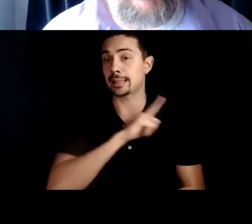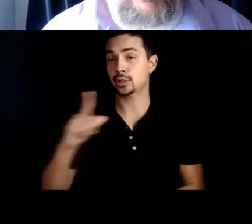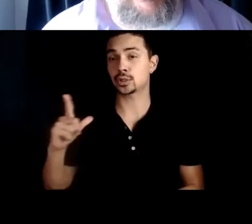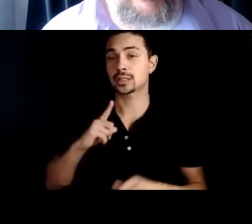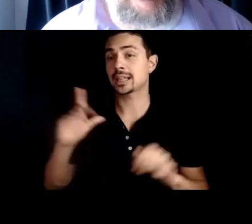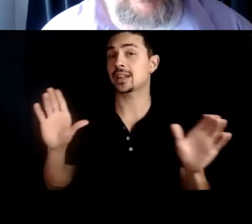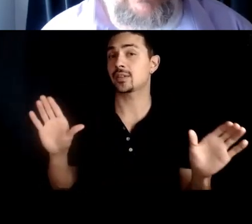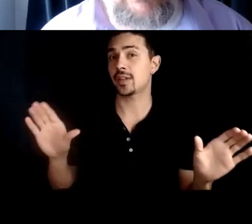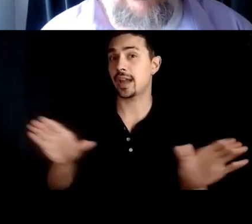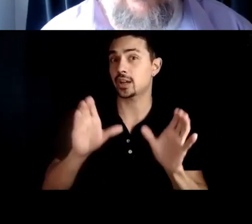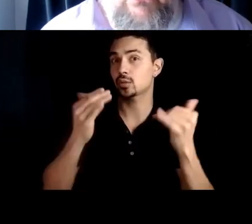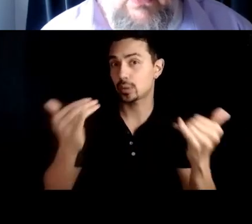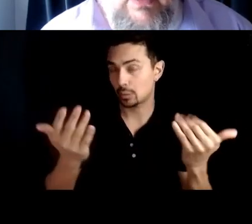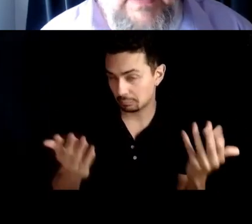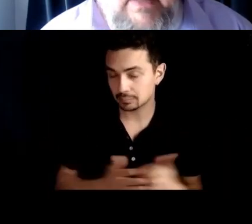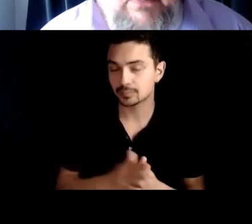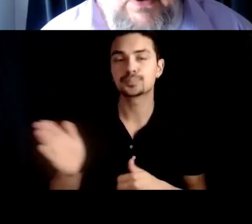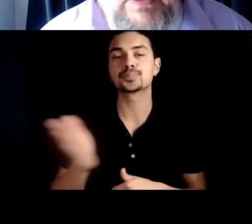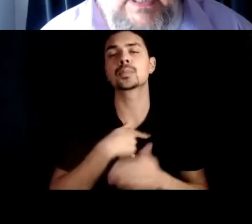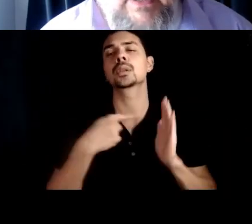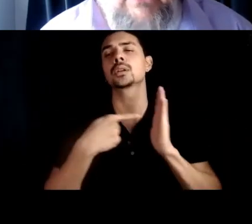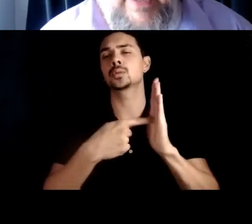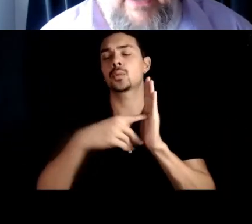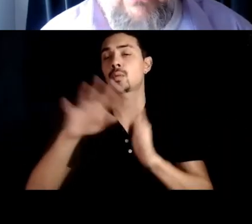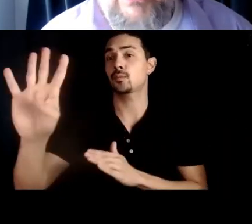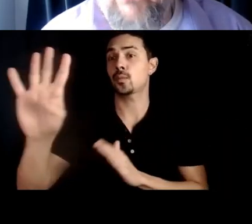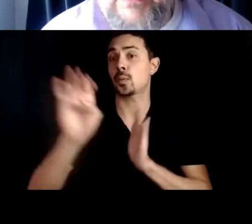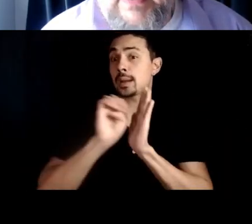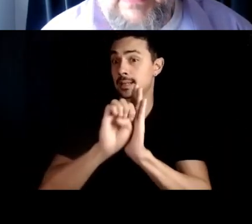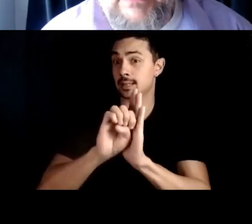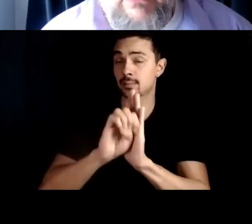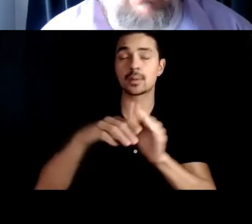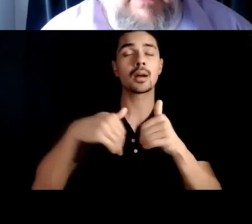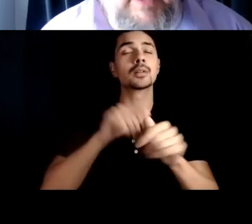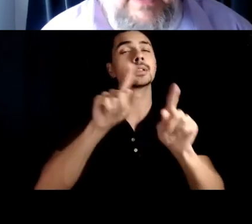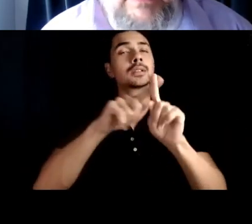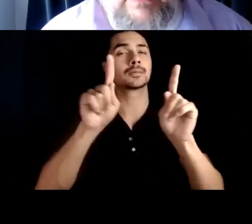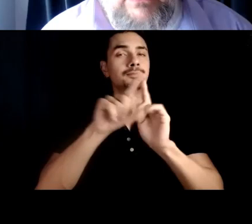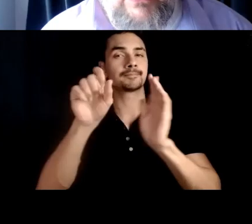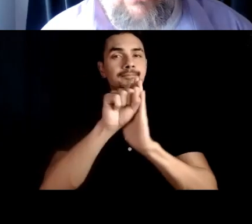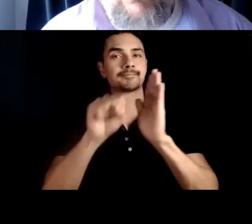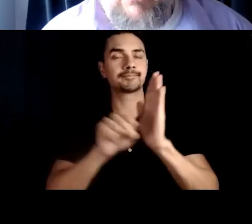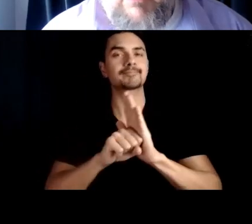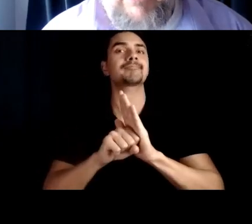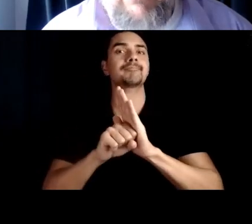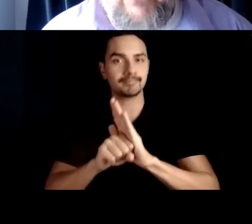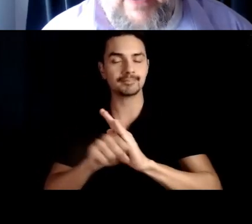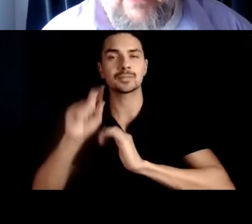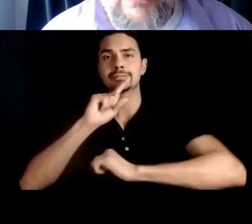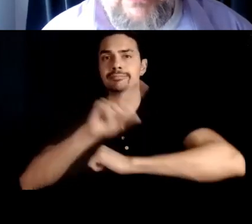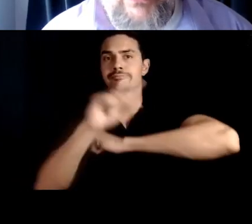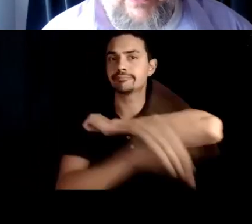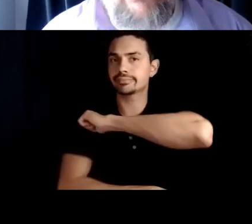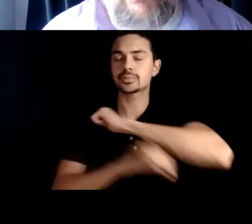So I'd like to share with you four examples of how different states are criminalizing or harming providers who care